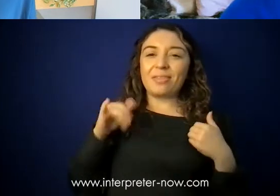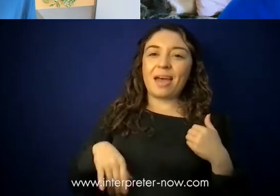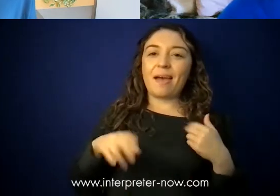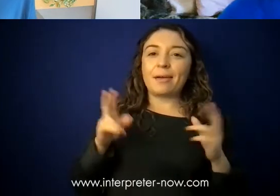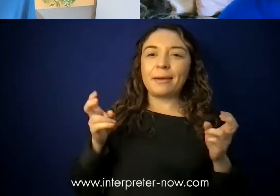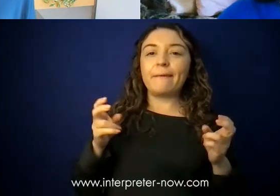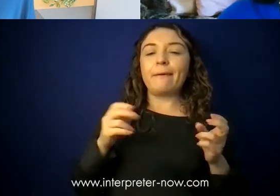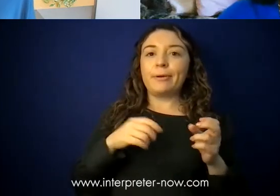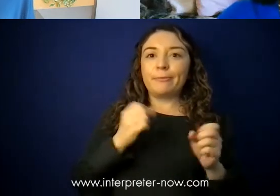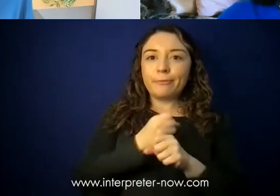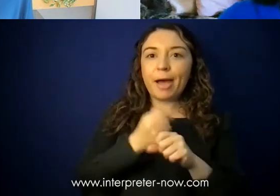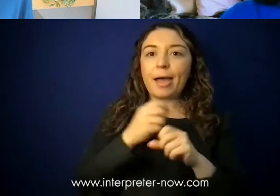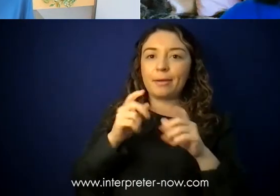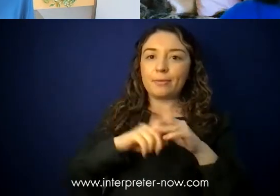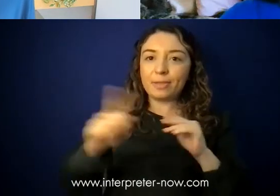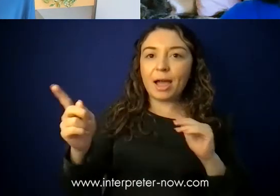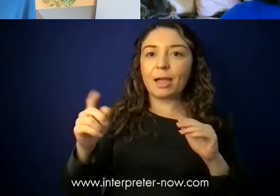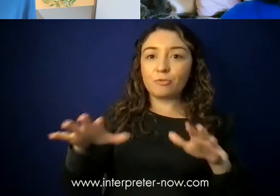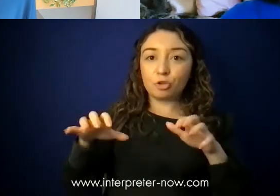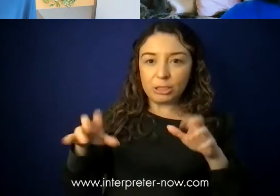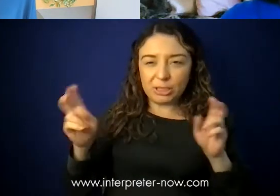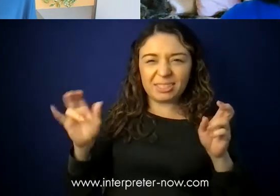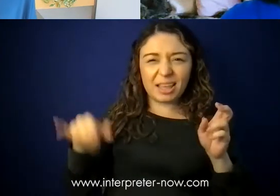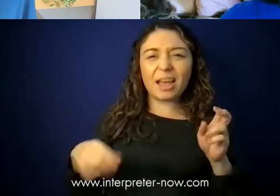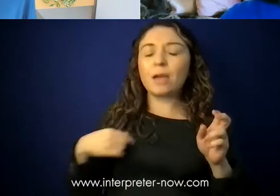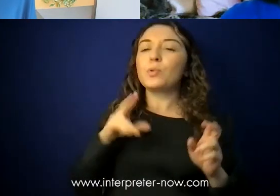we have faster recall because we practiced it first.